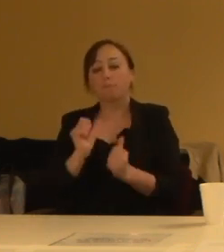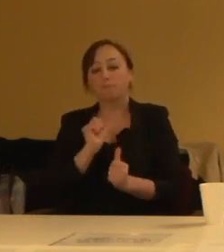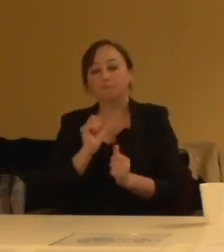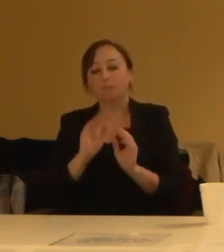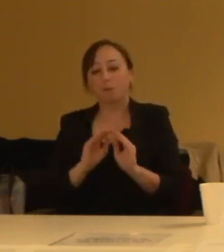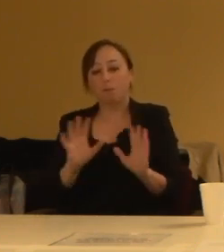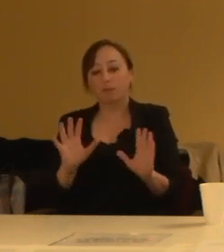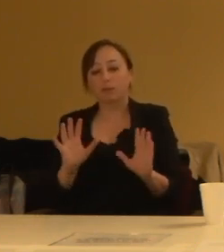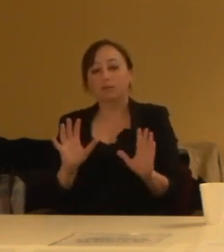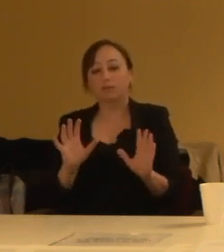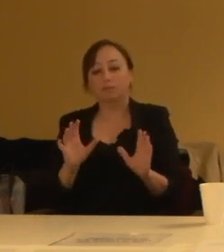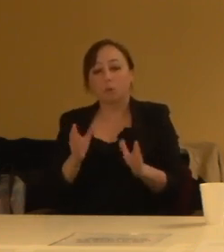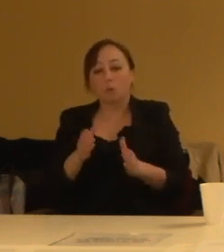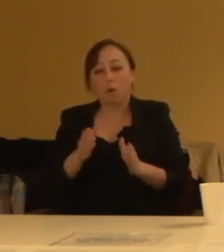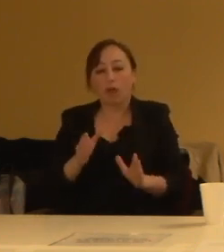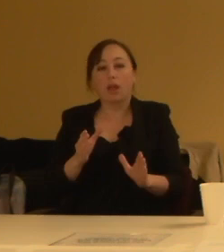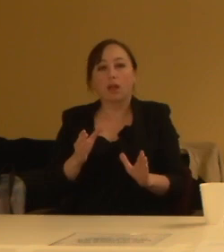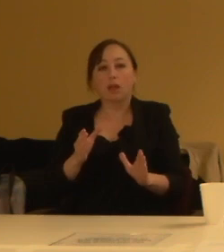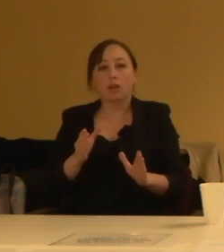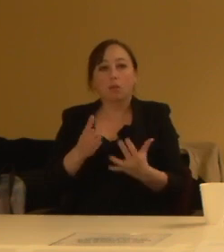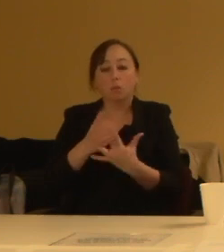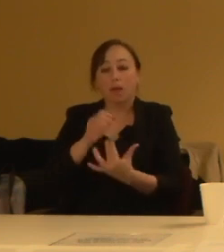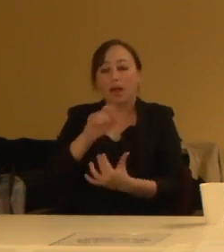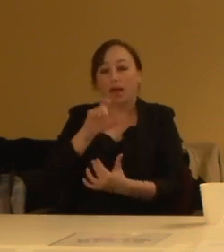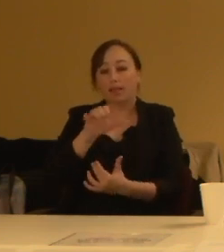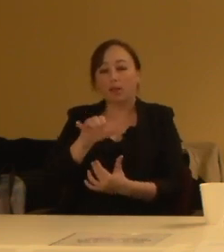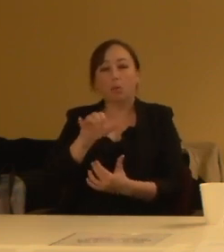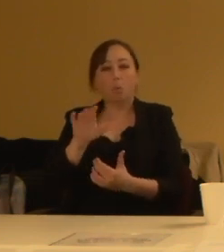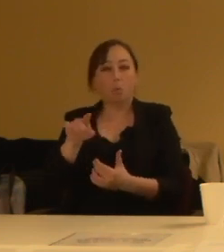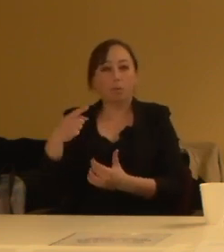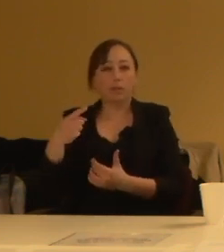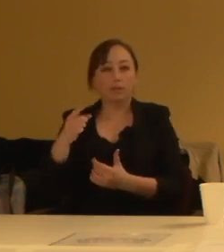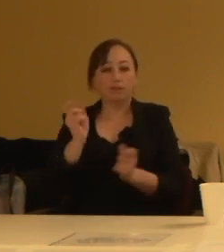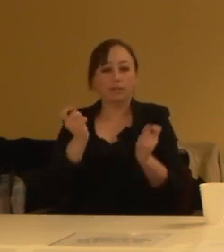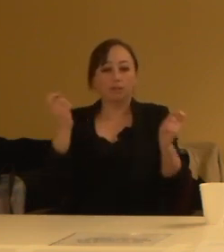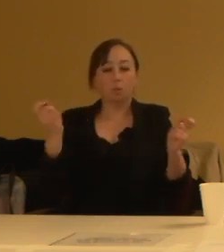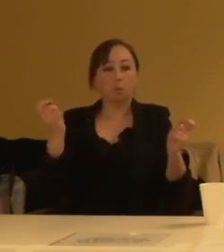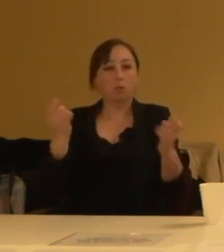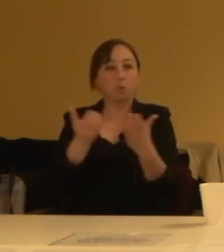is through our Alley All New Festival, which is a new play festival that we have every year in,